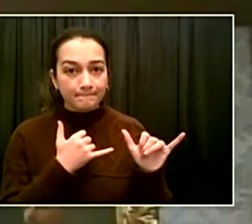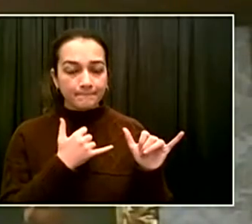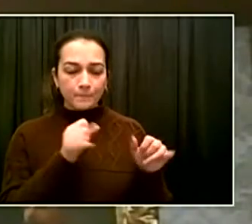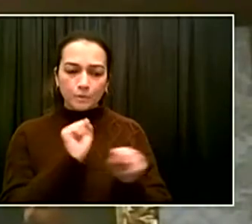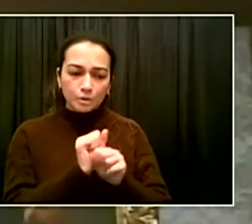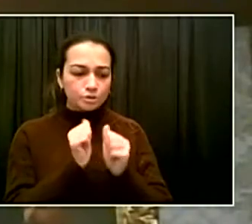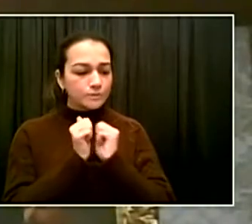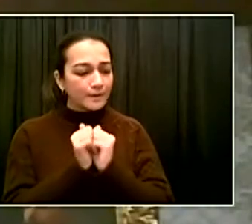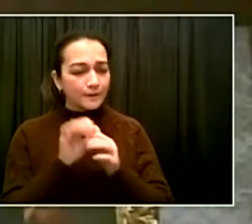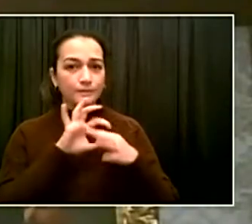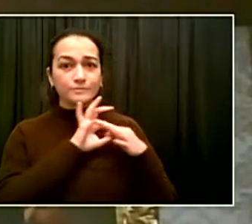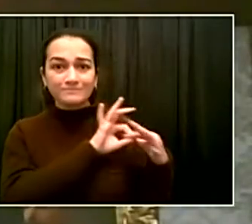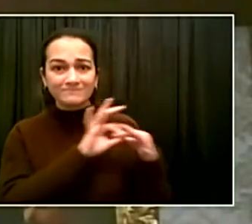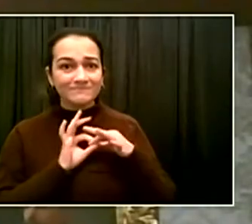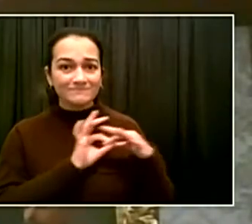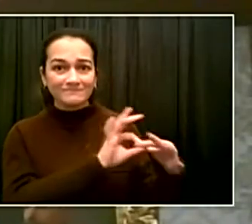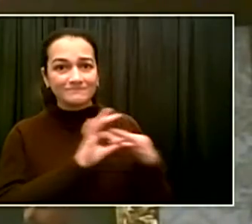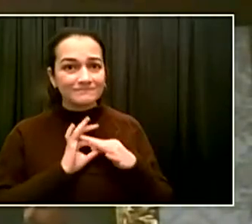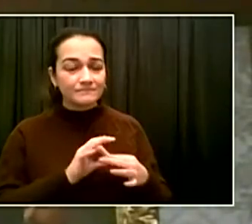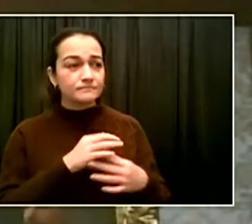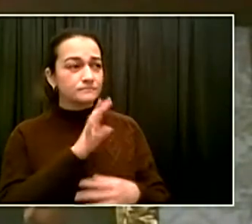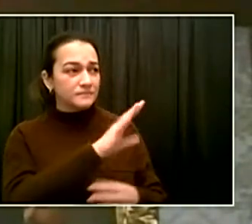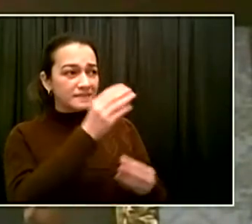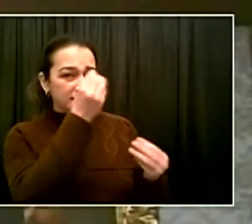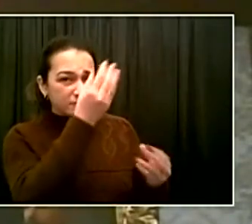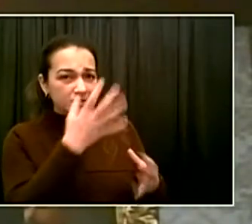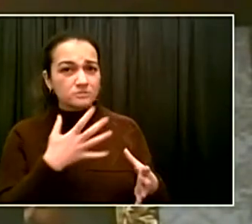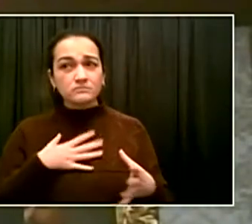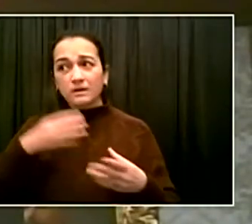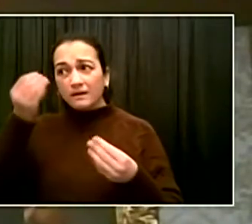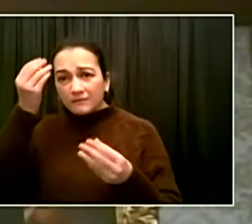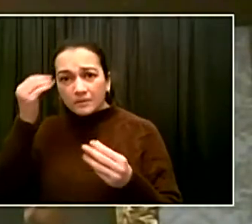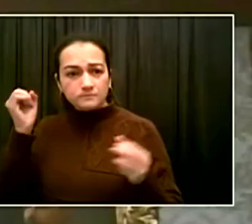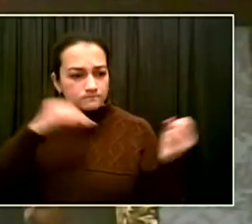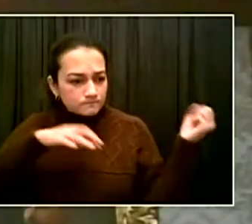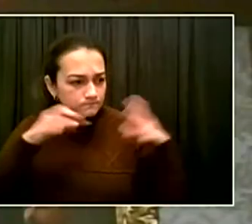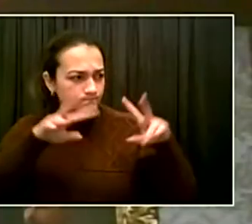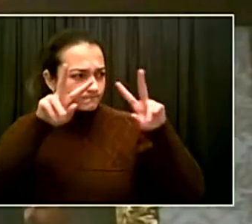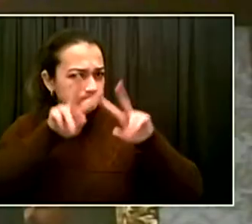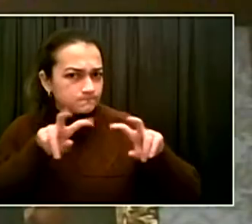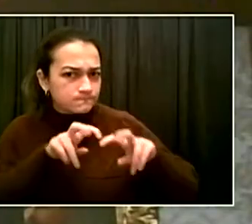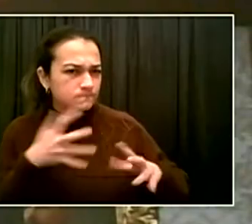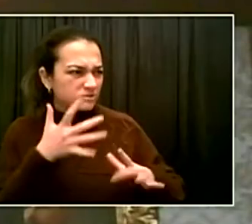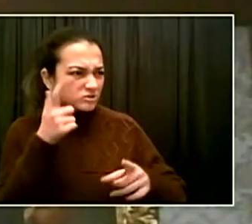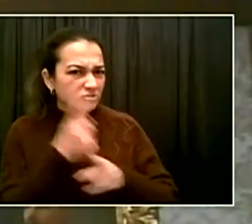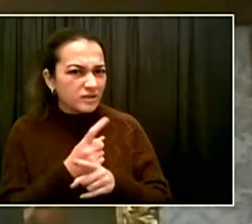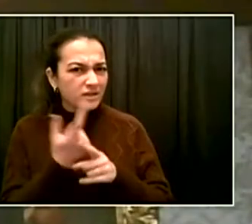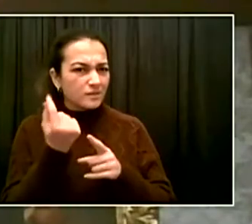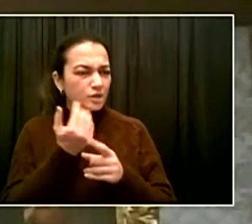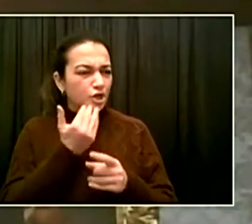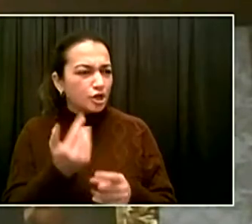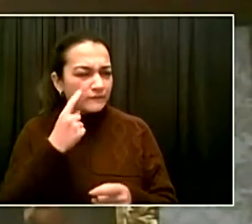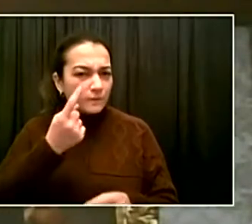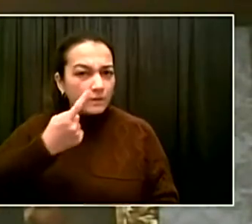SPEAKING EVERY DAY.